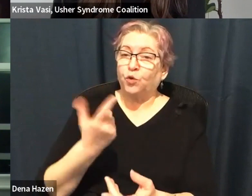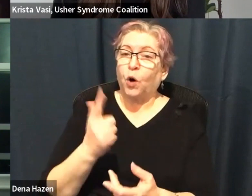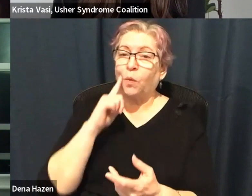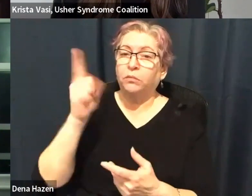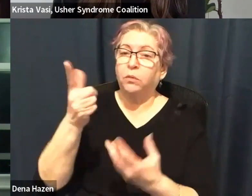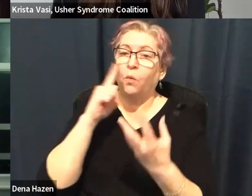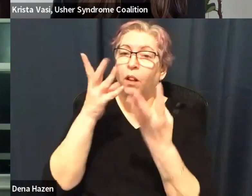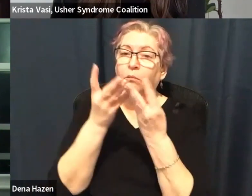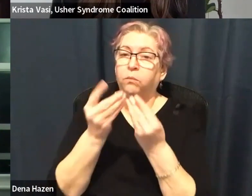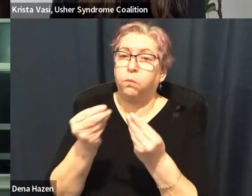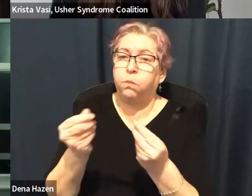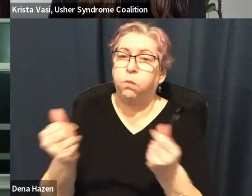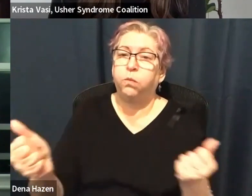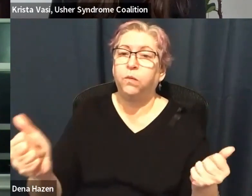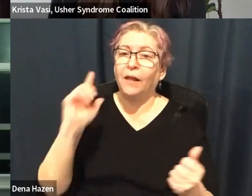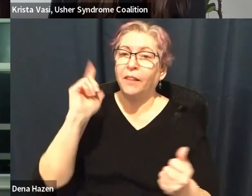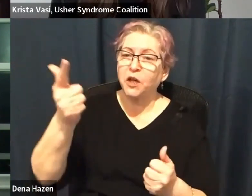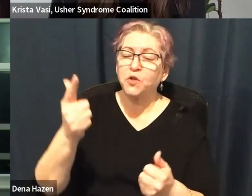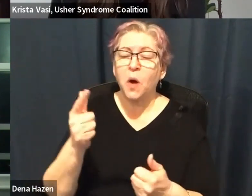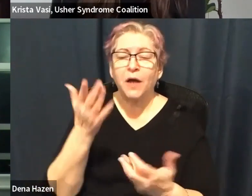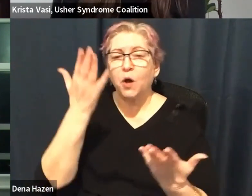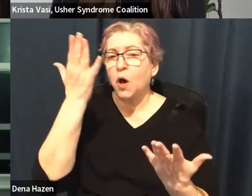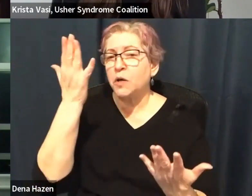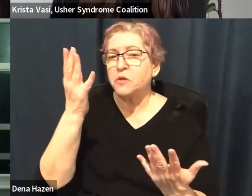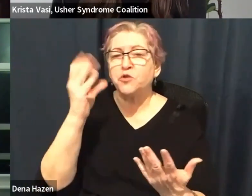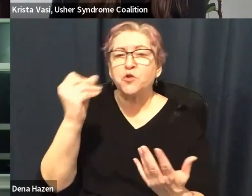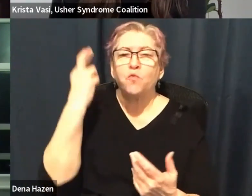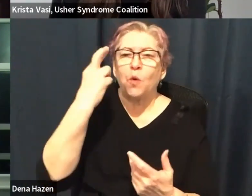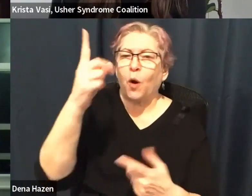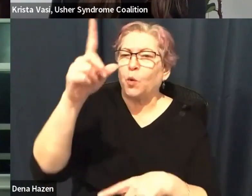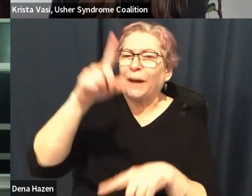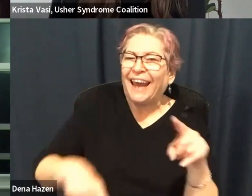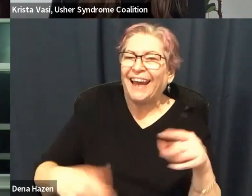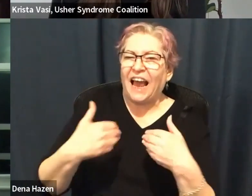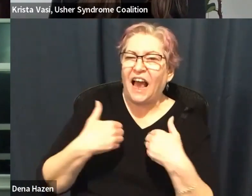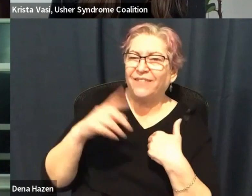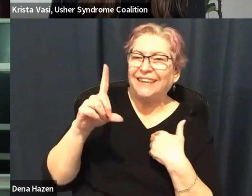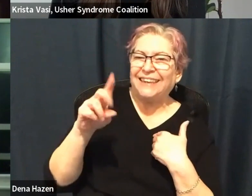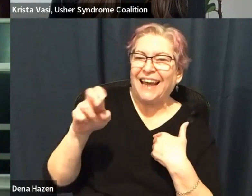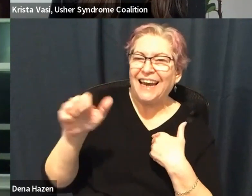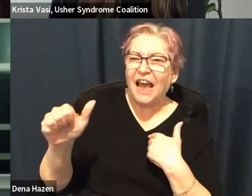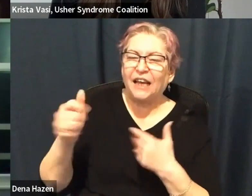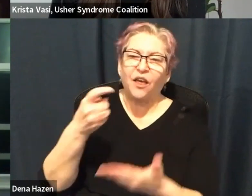you can't have a DNA-based treatment in the future if one does come along. That's a bit of a tough question,